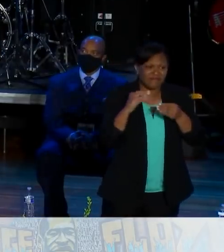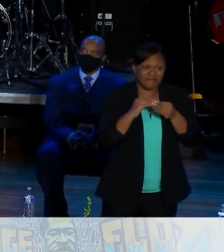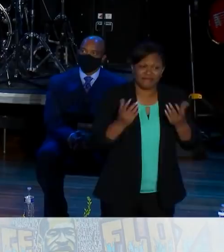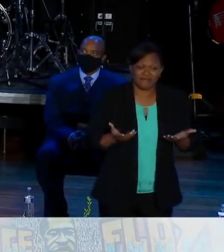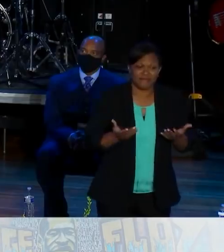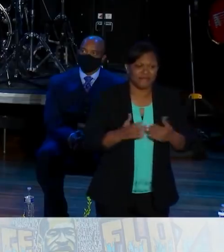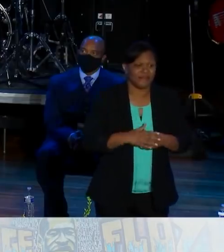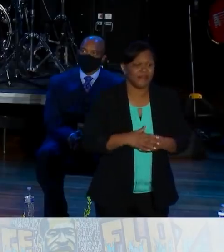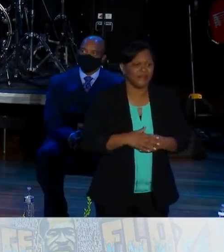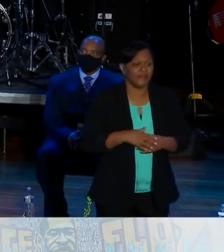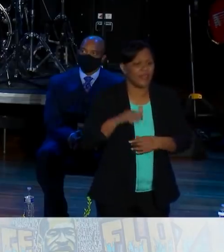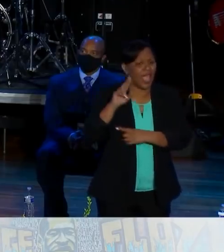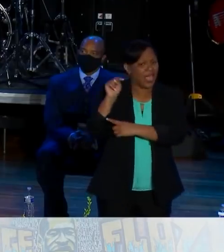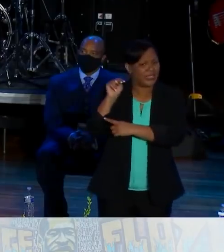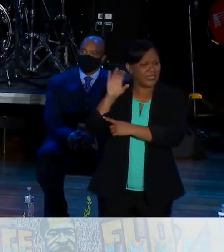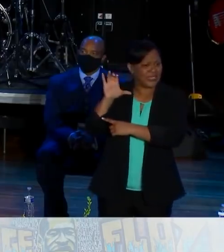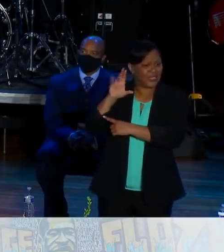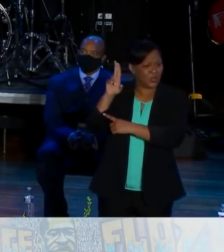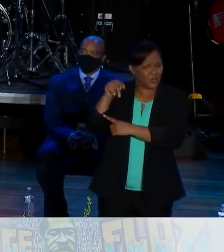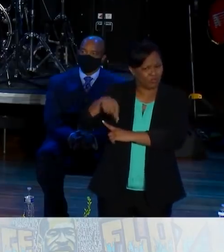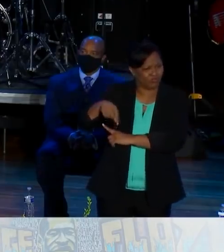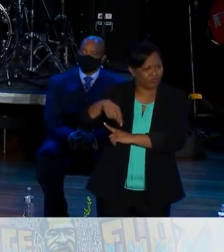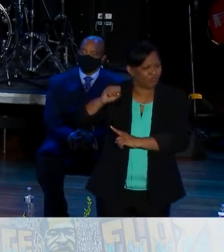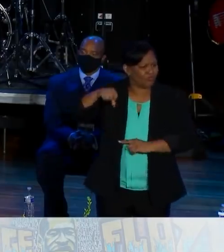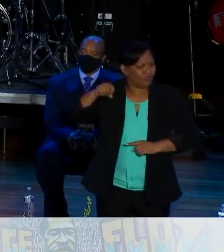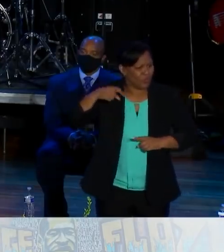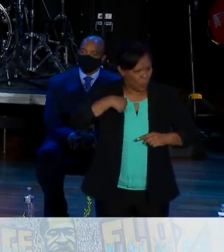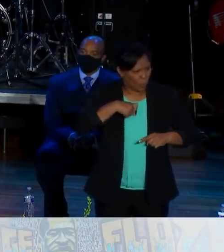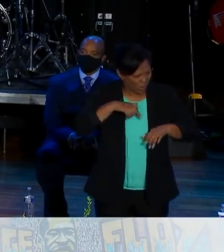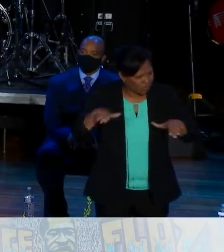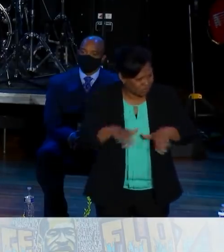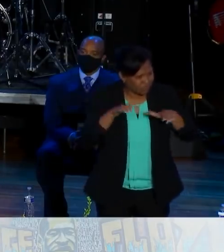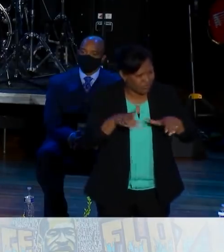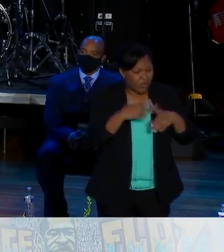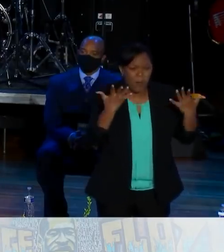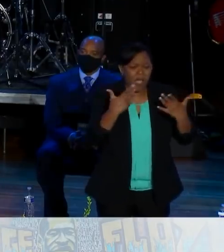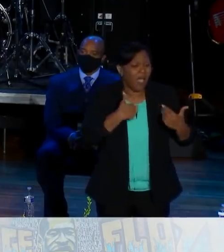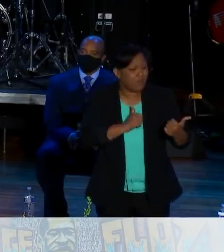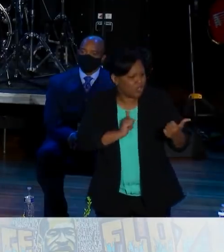BUT HERE'S WHAT I REALLY WANT TO SAY. FAR BEYOND NORTH CENTRAL UNIVERSITY, I'M NOW CHALLENGING